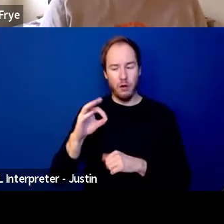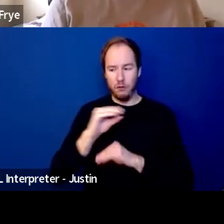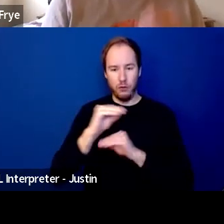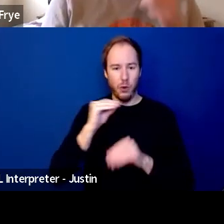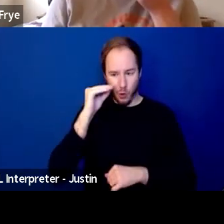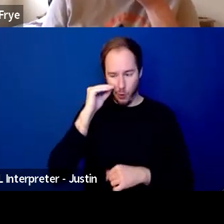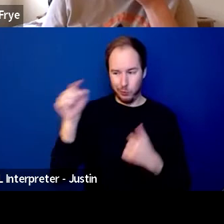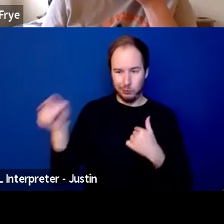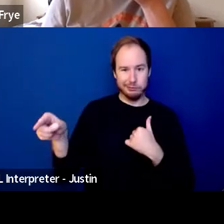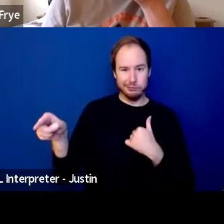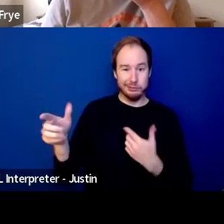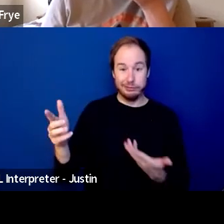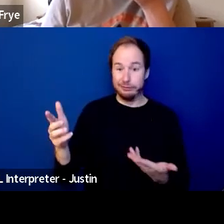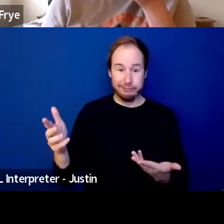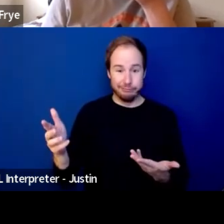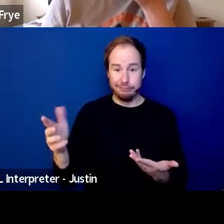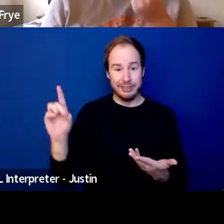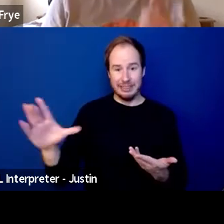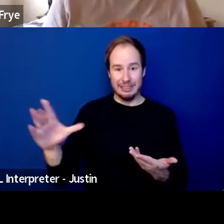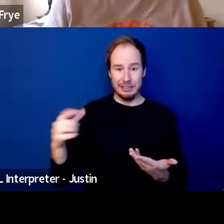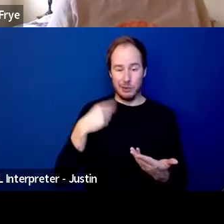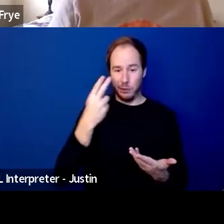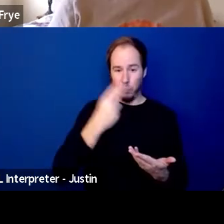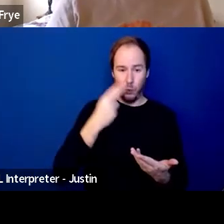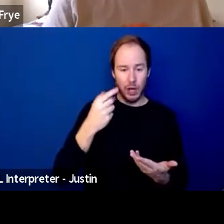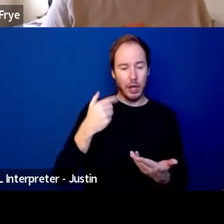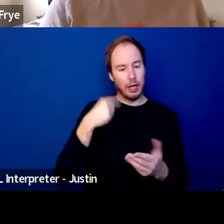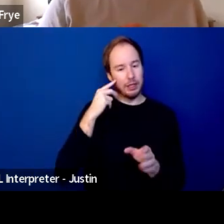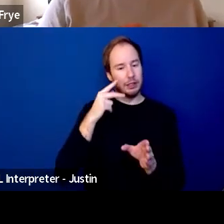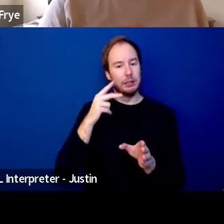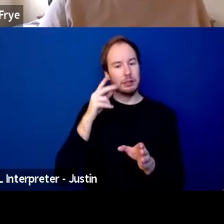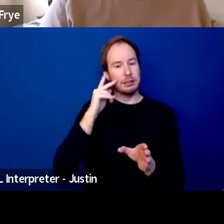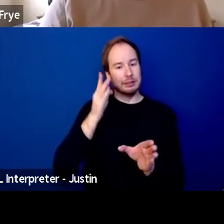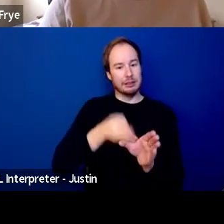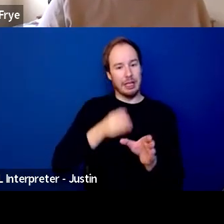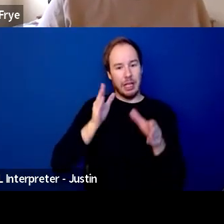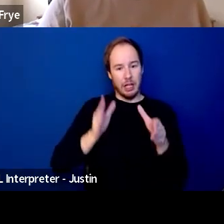because I'm a psychiatrist and I do street medicine,